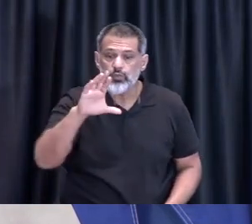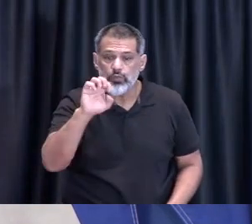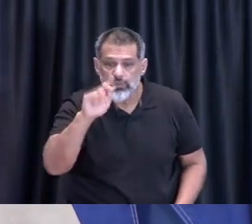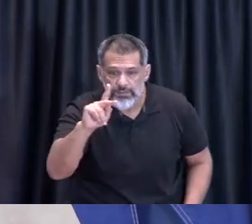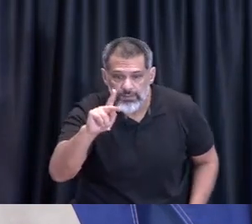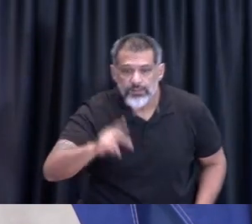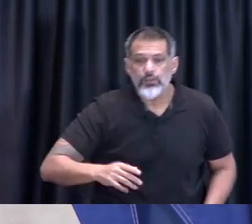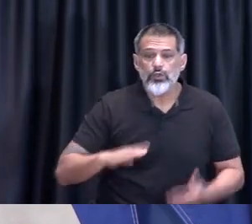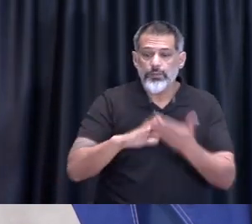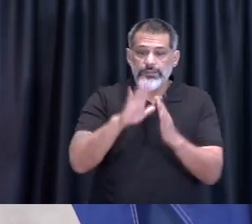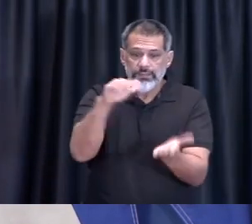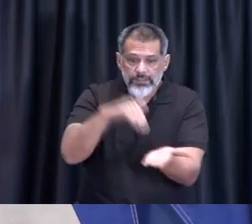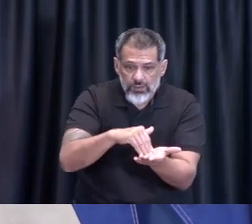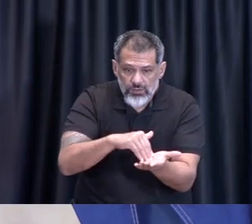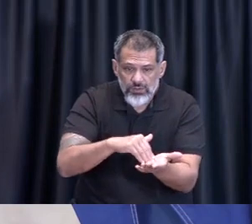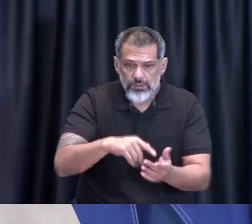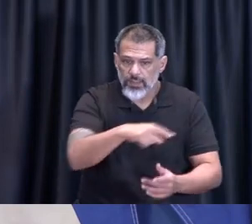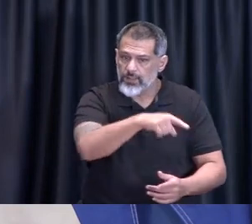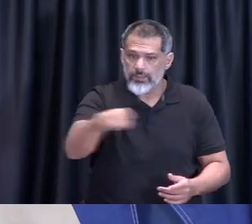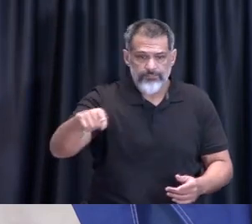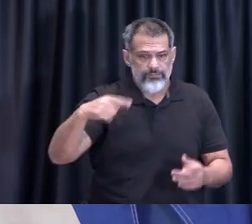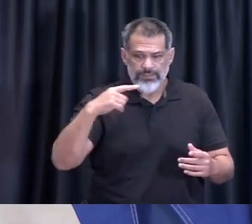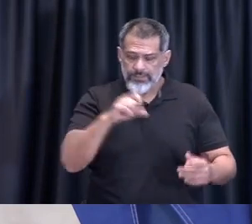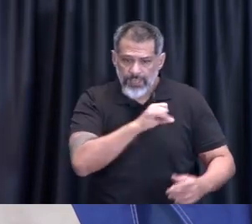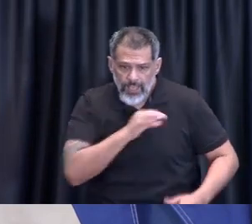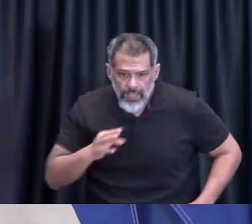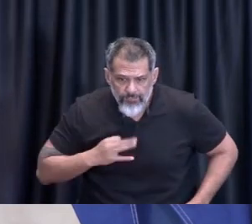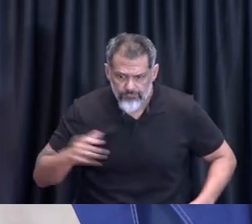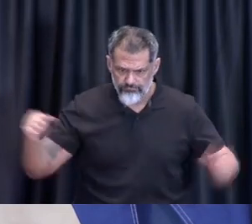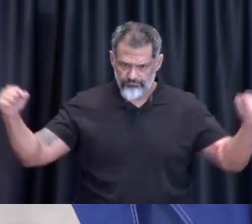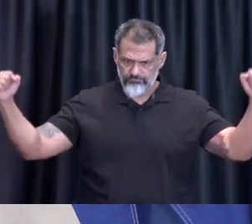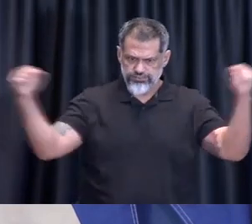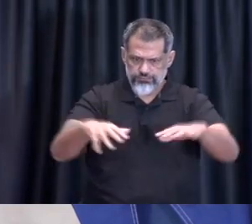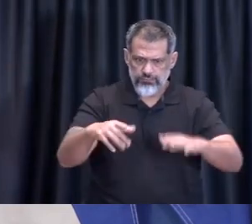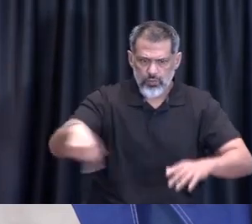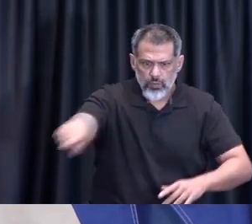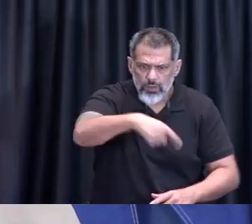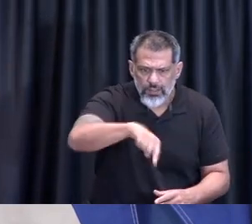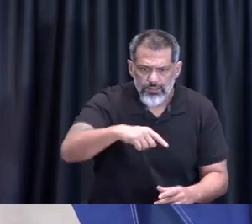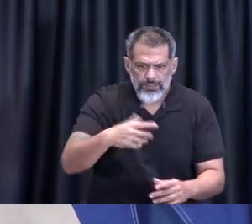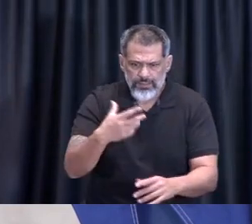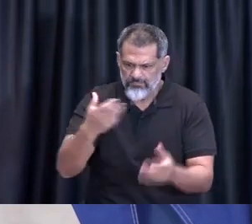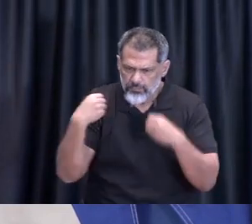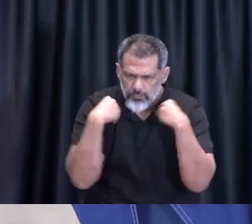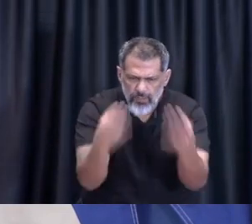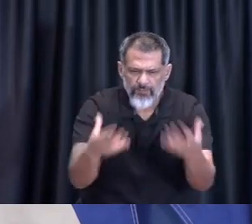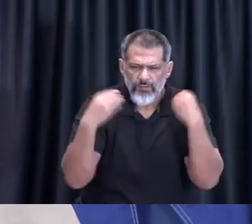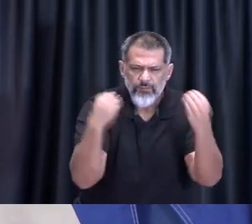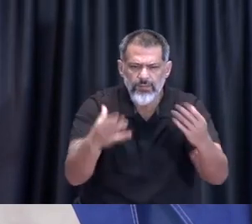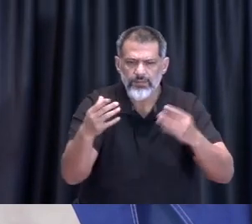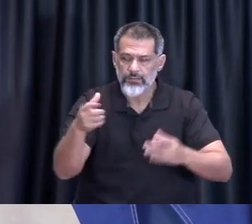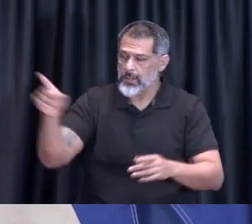They supplied a lot of the people that went out and were trusted to bring people, local residents to the vaccination clinic.